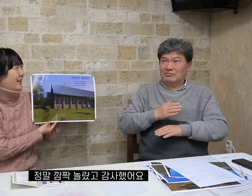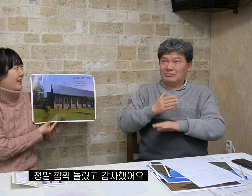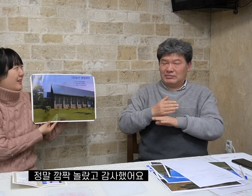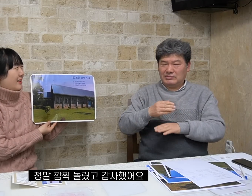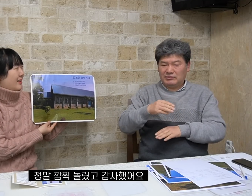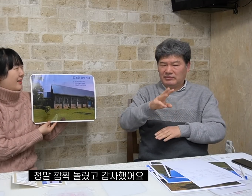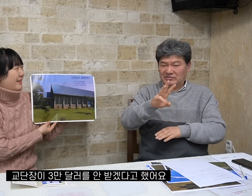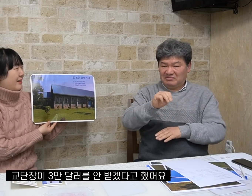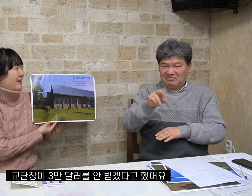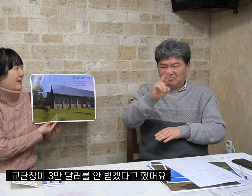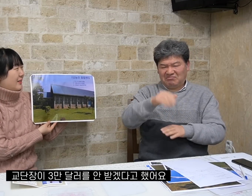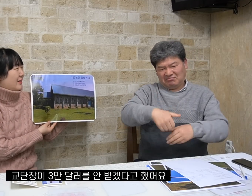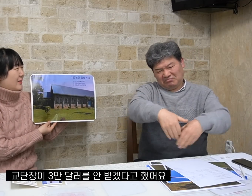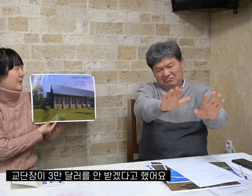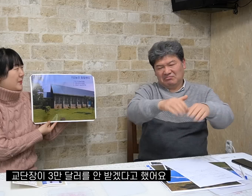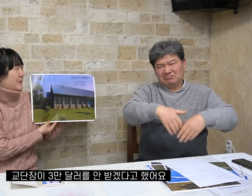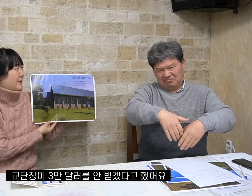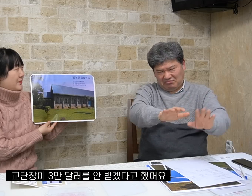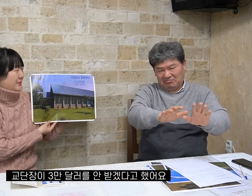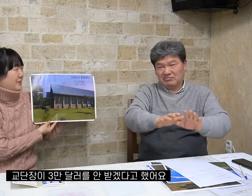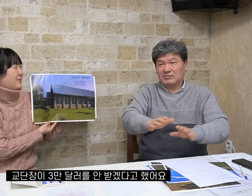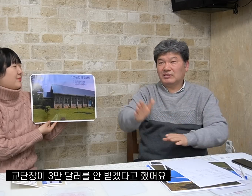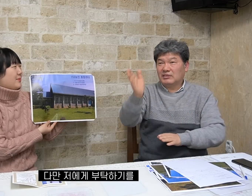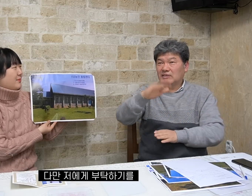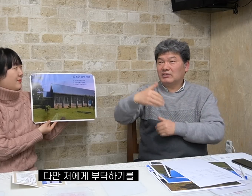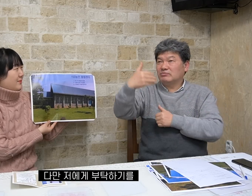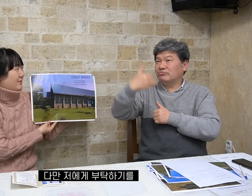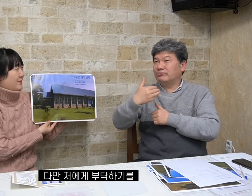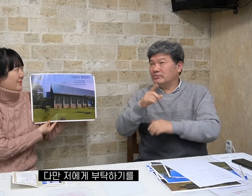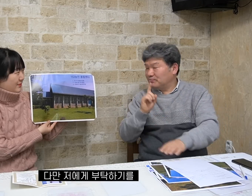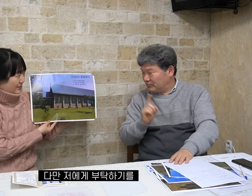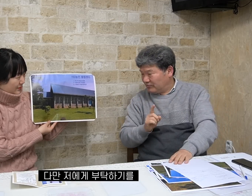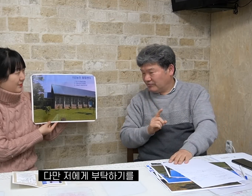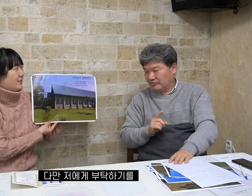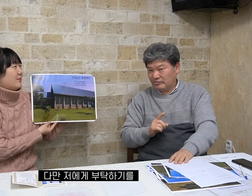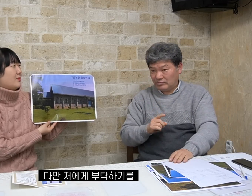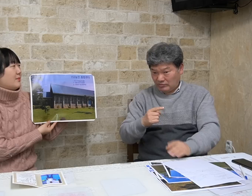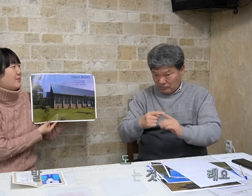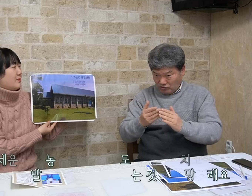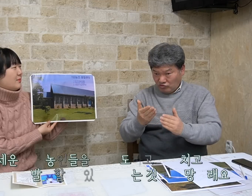I was really surprised and thankful. The denomination said he wouldn't take $30,000. just ask me